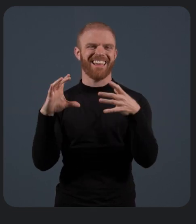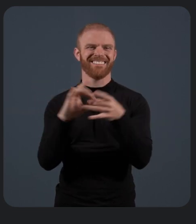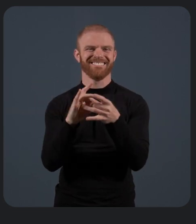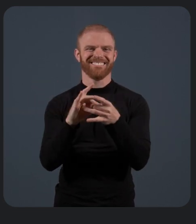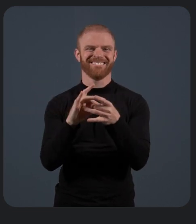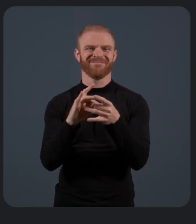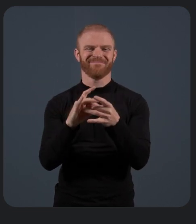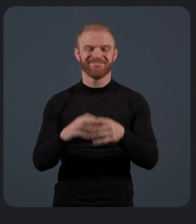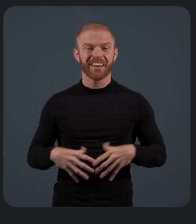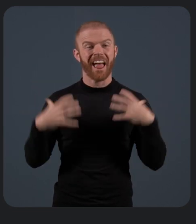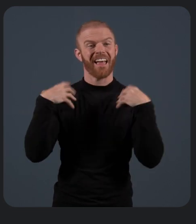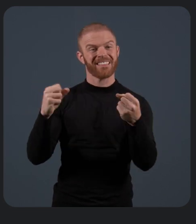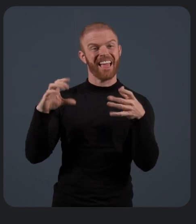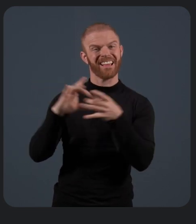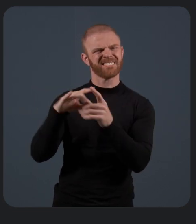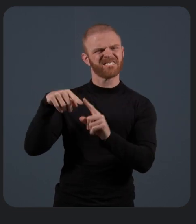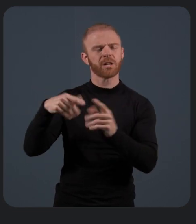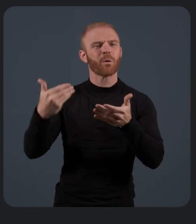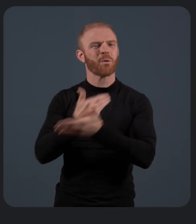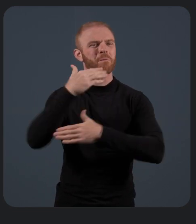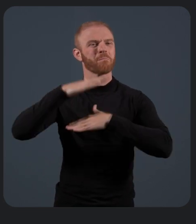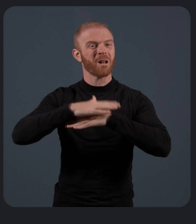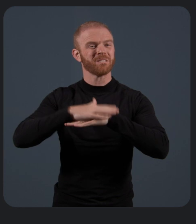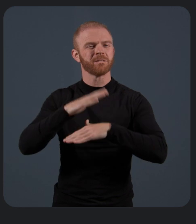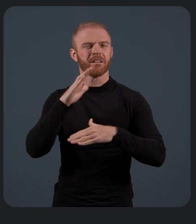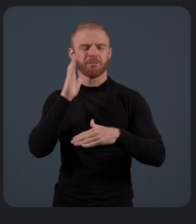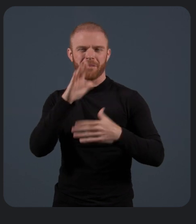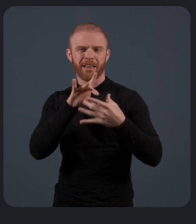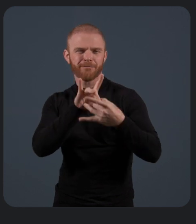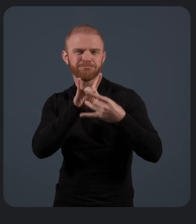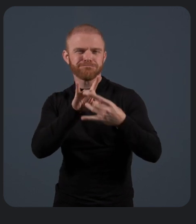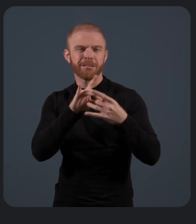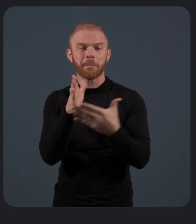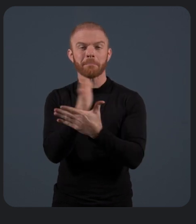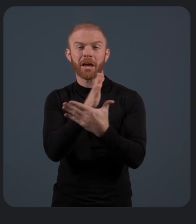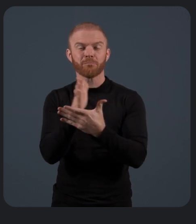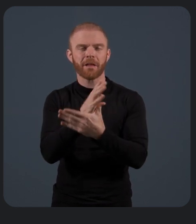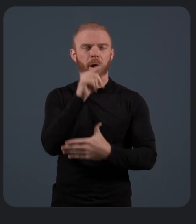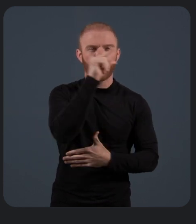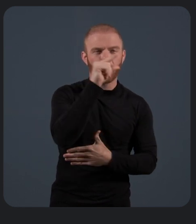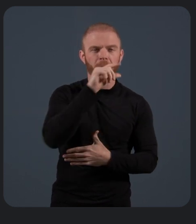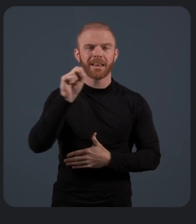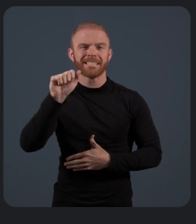Health Connect is a new platform, built in close collaboration between Google and Samsung,